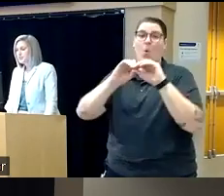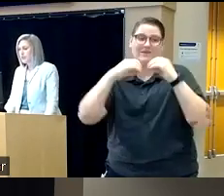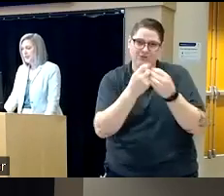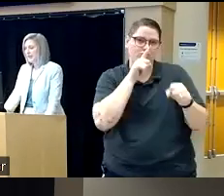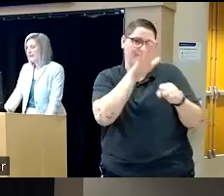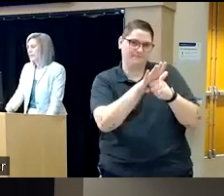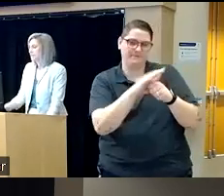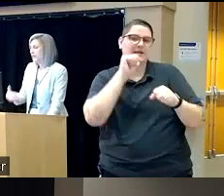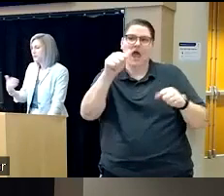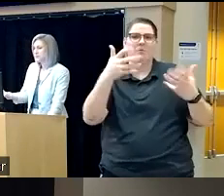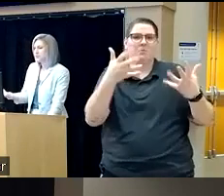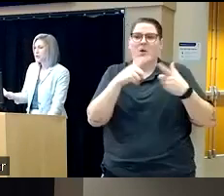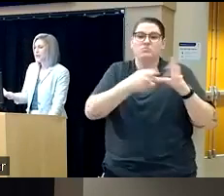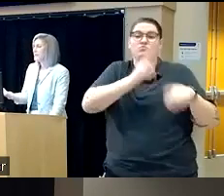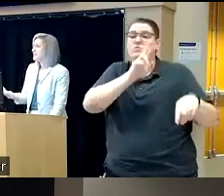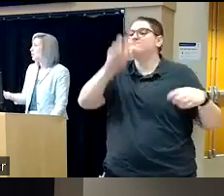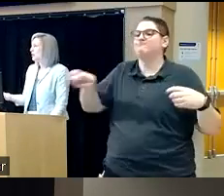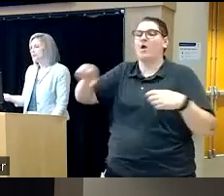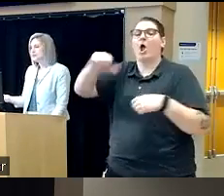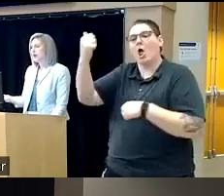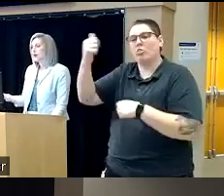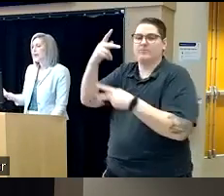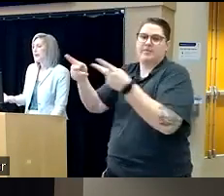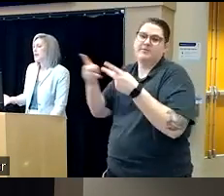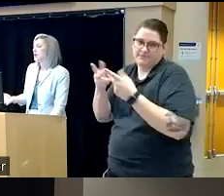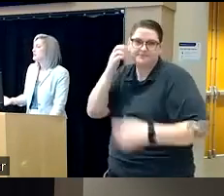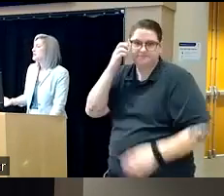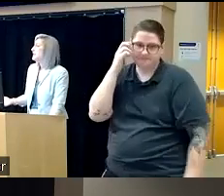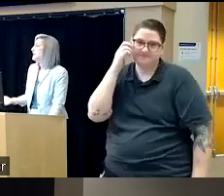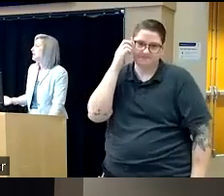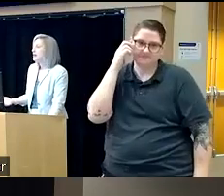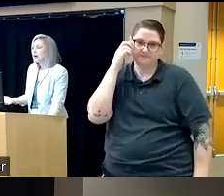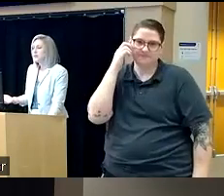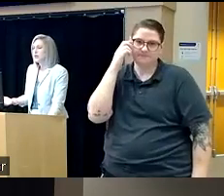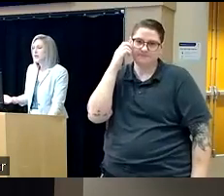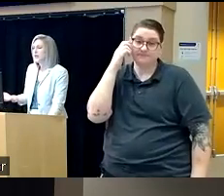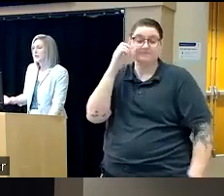so then it helps us to create this goal to gain an understanding of the training